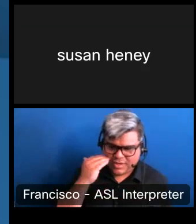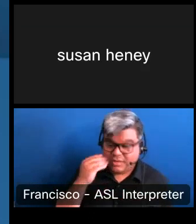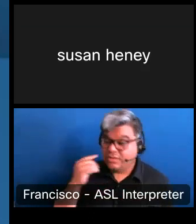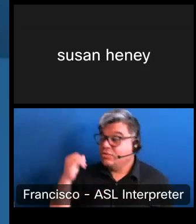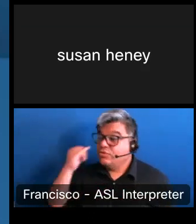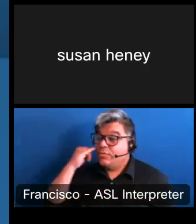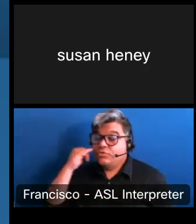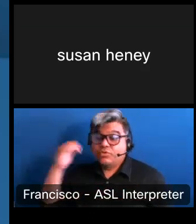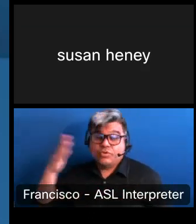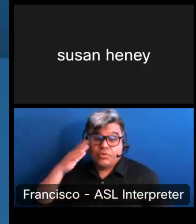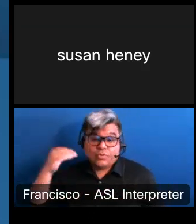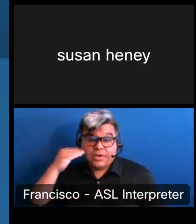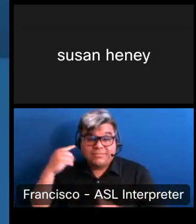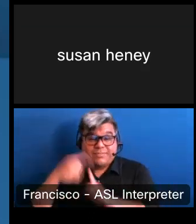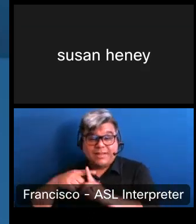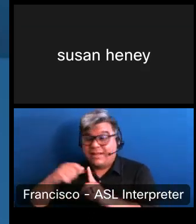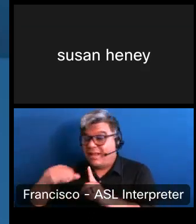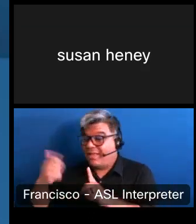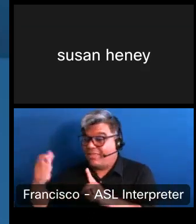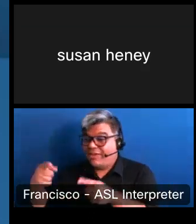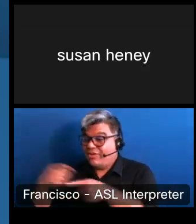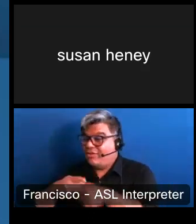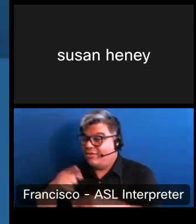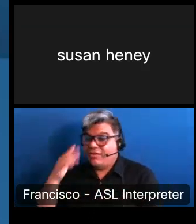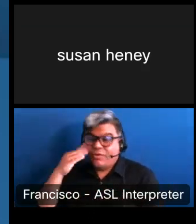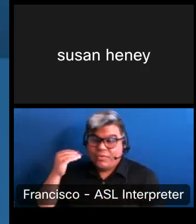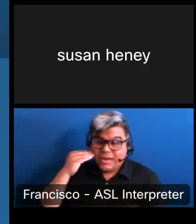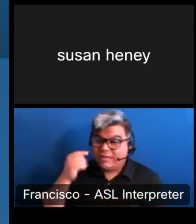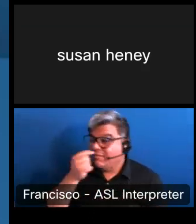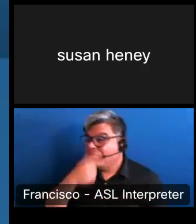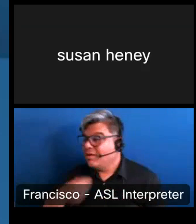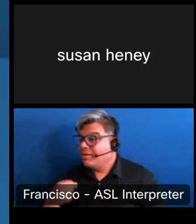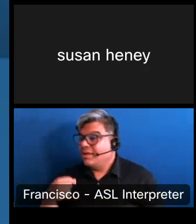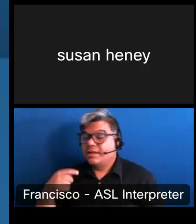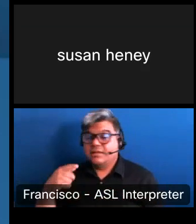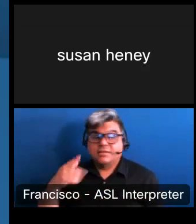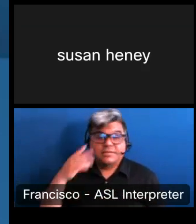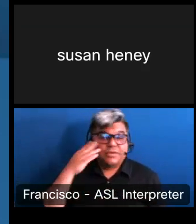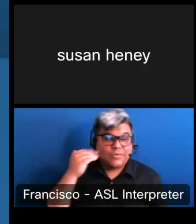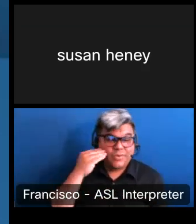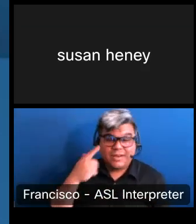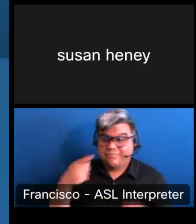such as Korean and Vietnamese, and people who reported Korean in combination with one or more